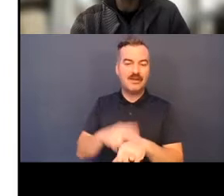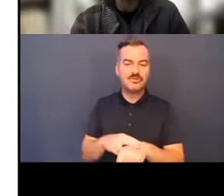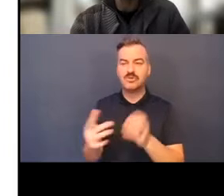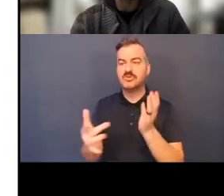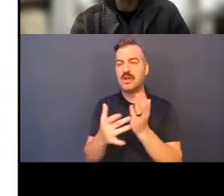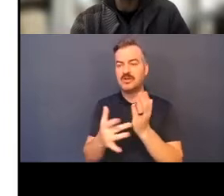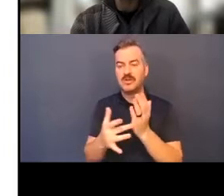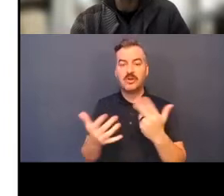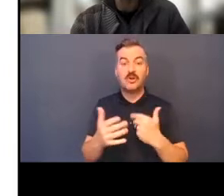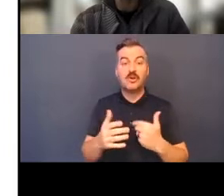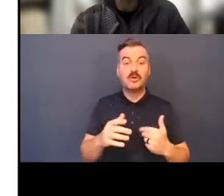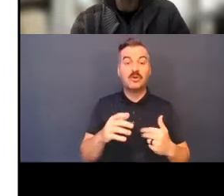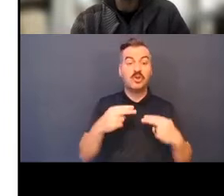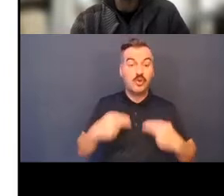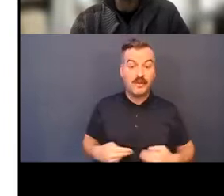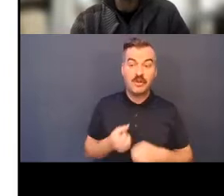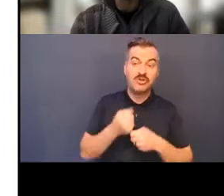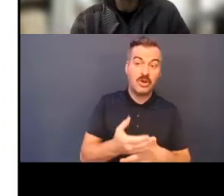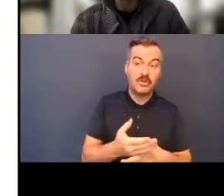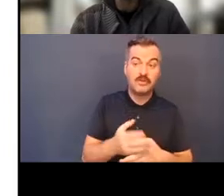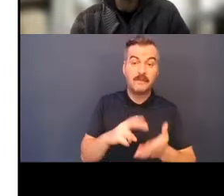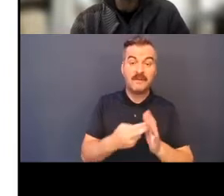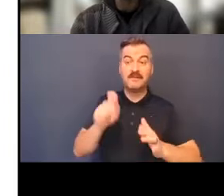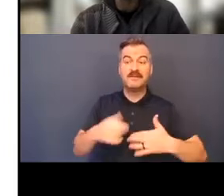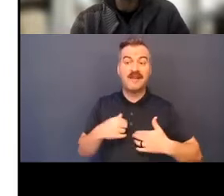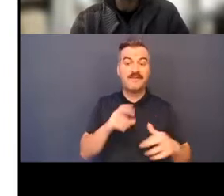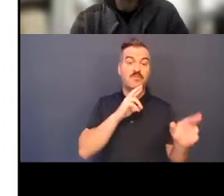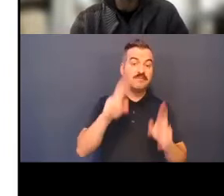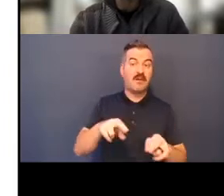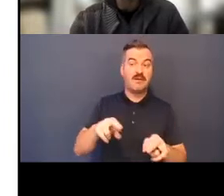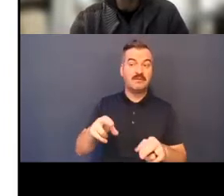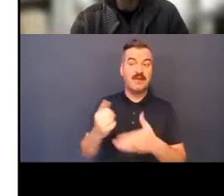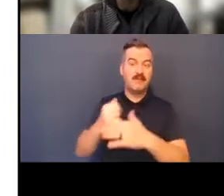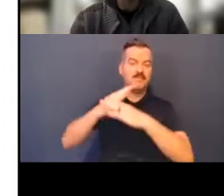or human cause that requires responsive actions to protect life or property in quote, and